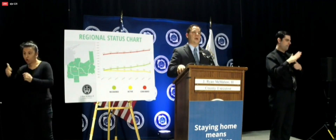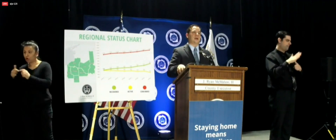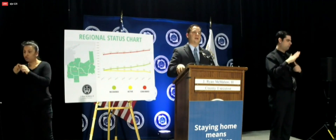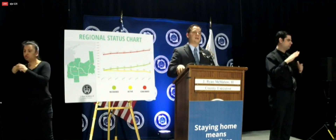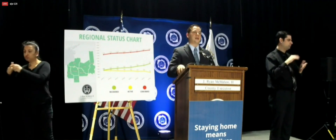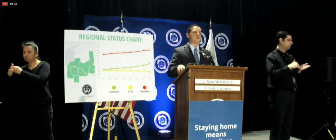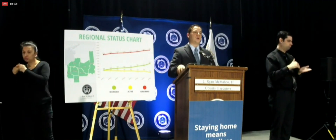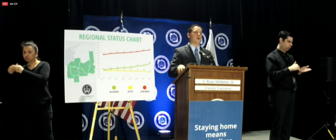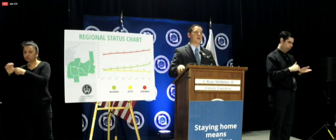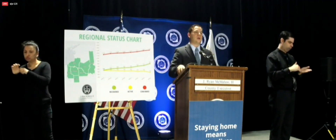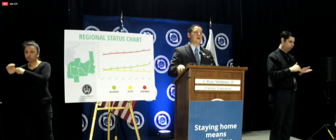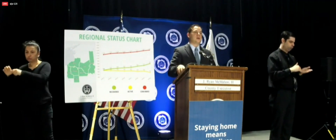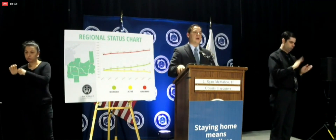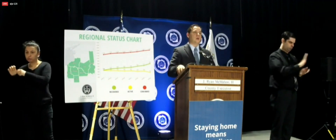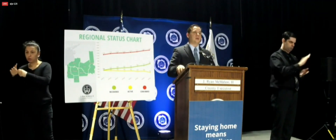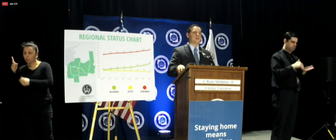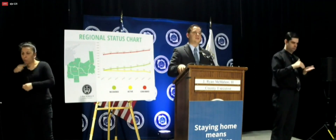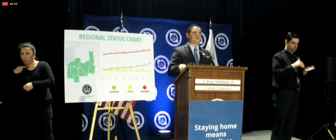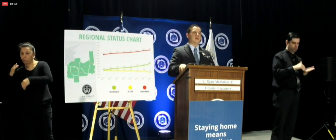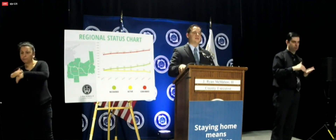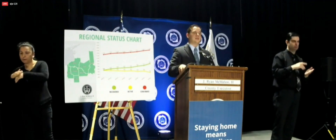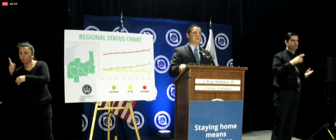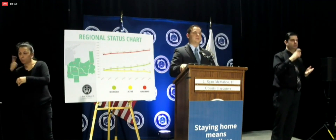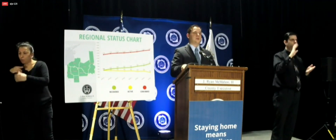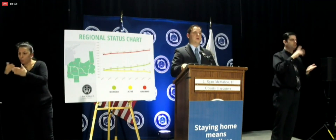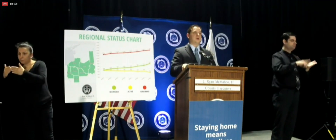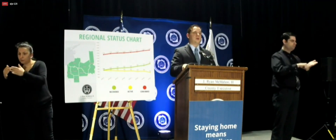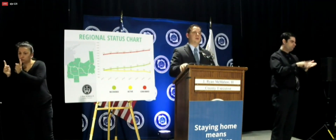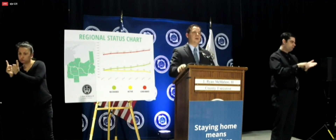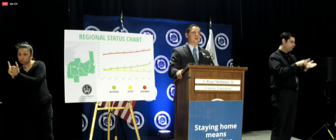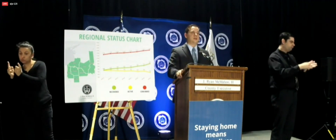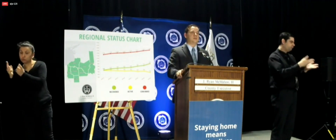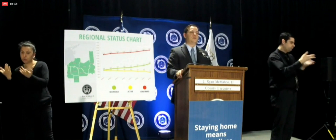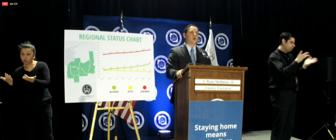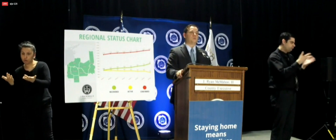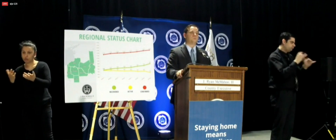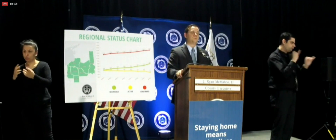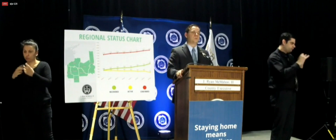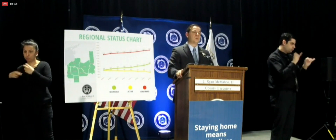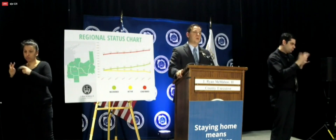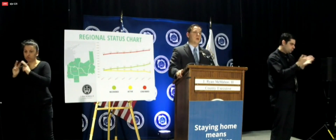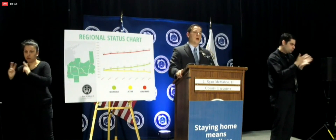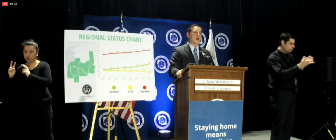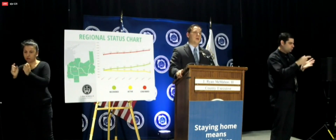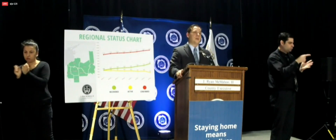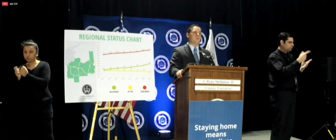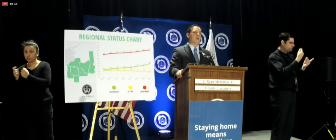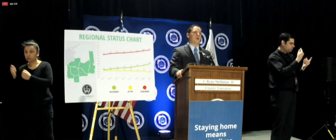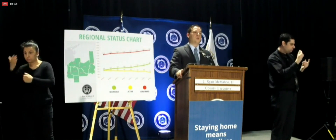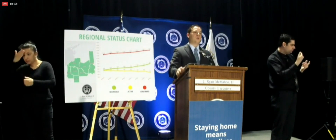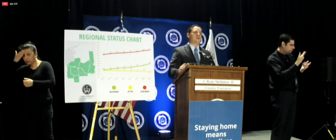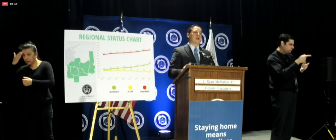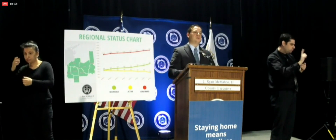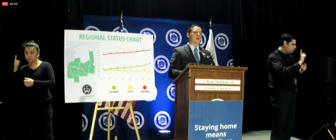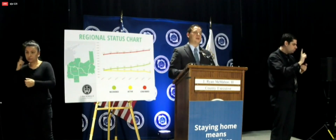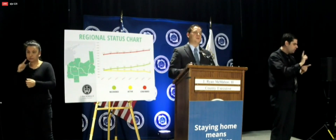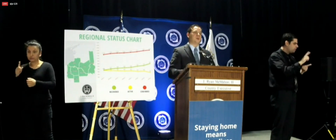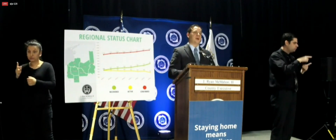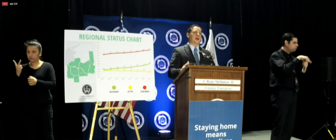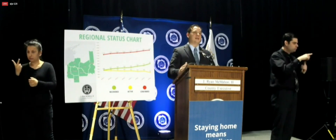AT THAT POINT, WE START OUR INVESTIGATION, WE TRY TO DETERMINE WHO YOUR DIRECT CONTACTS WERE NOT ONLY SINCE YOU